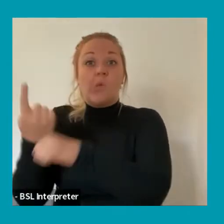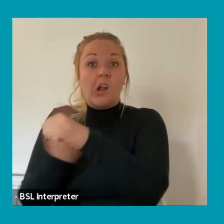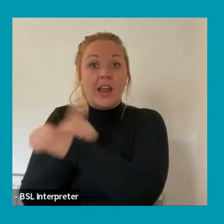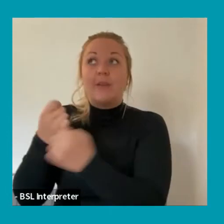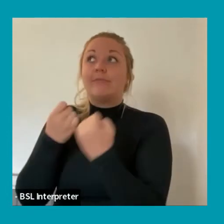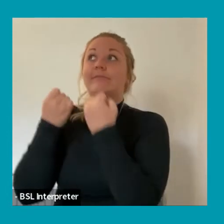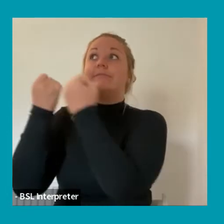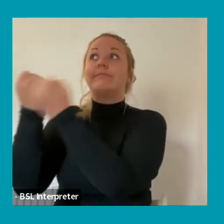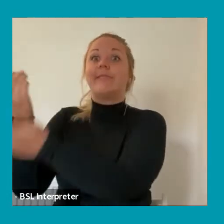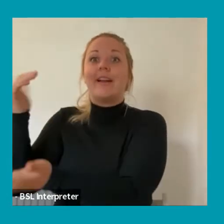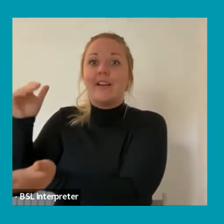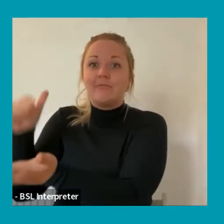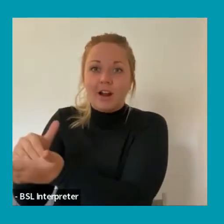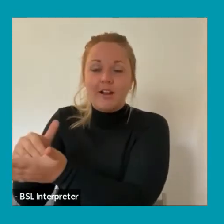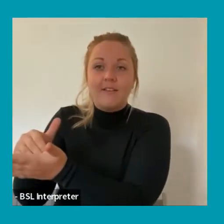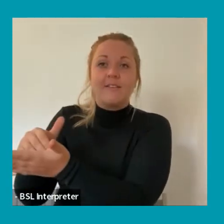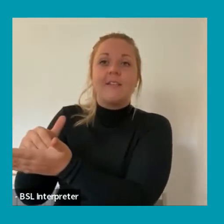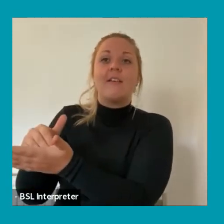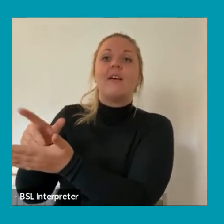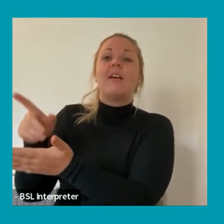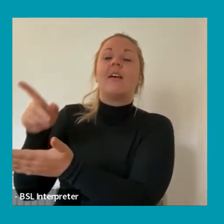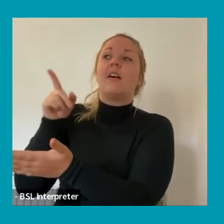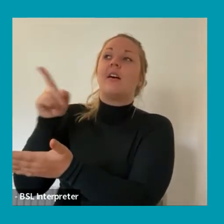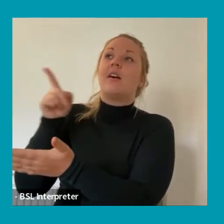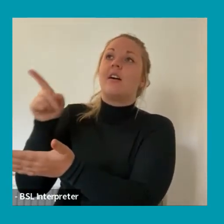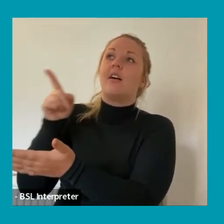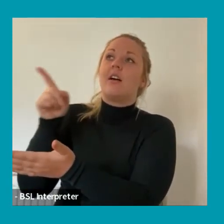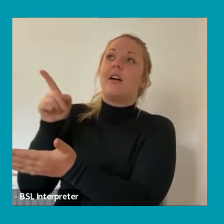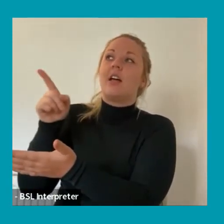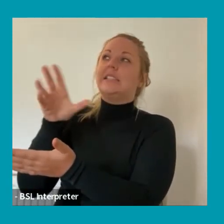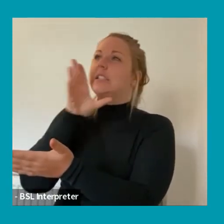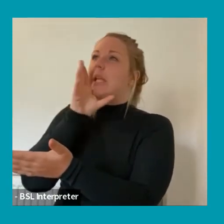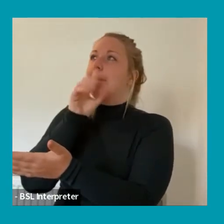Turned up, the guy somehow or another hasn't got booking and wasn't there.